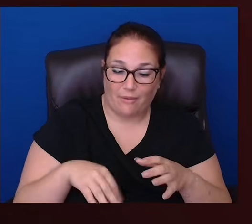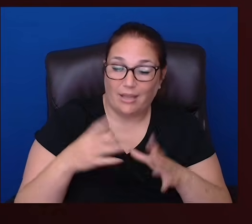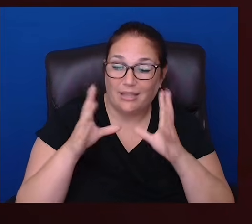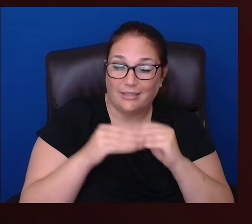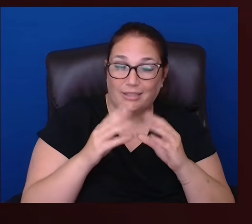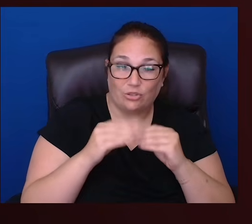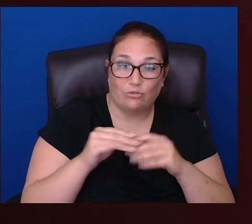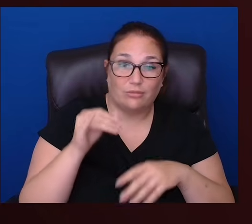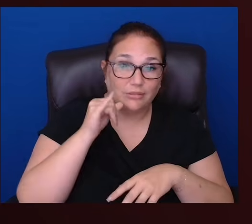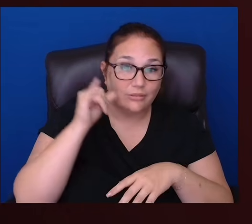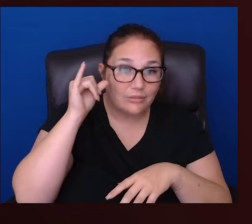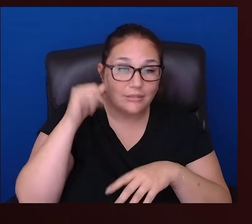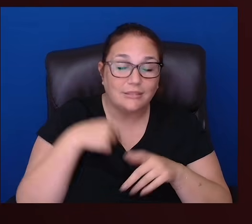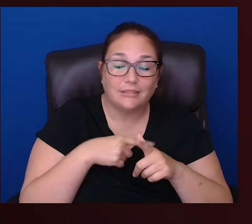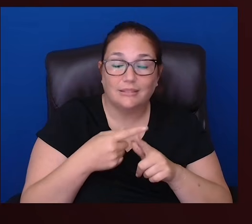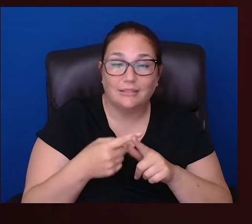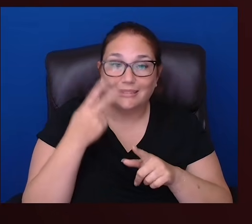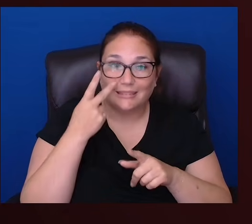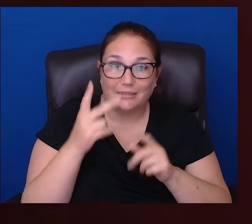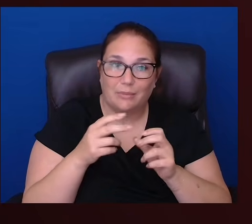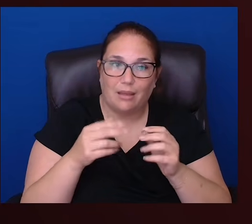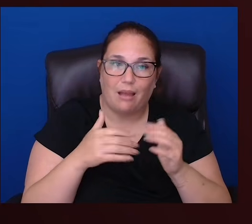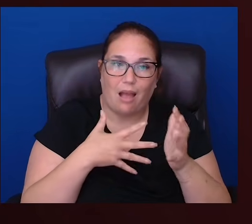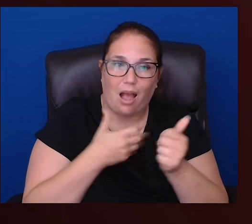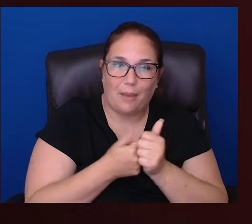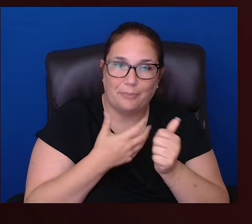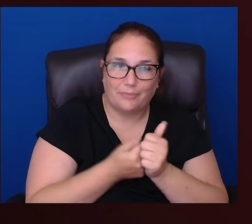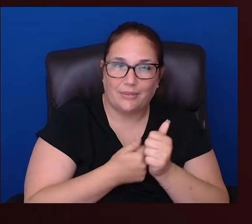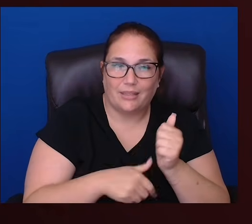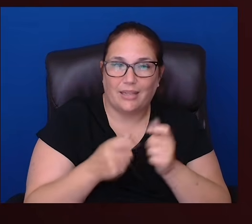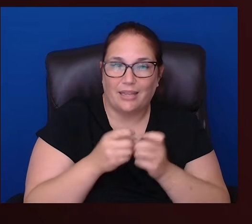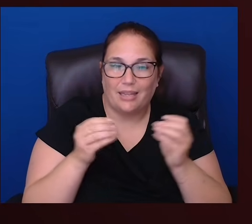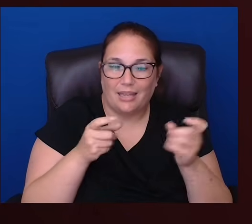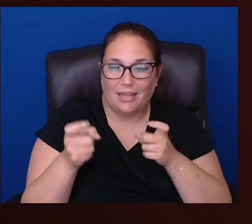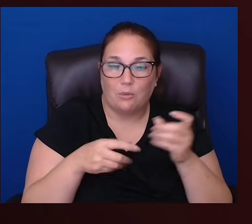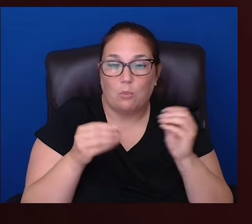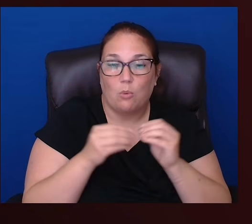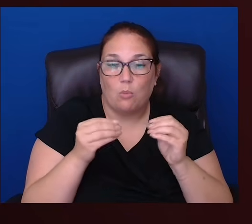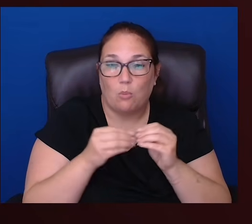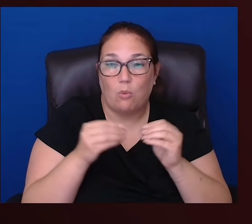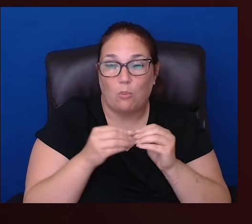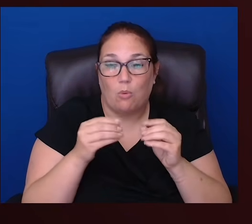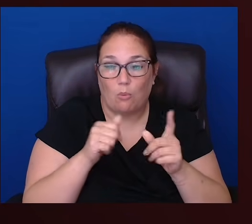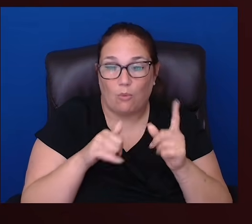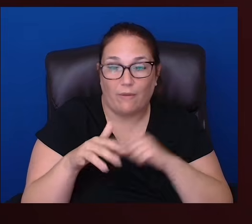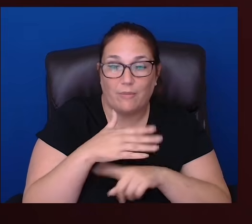you will see that it's being updated to handle more and more environments so it's not just deployed at Azure but it's